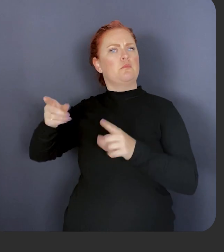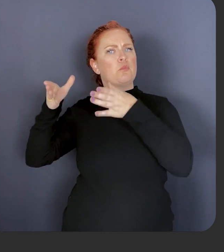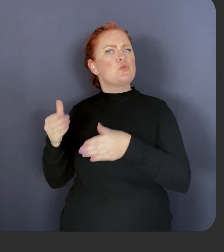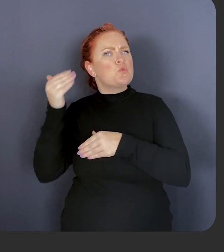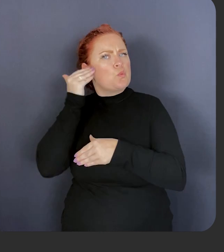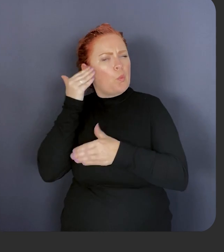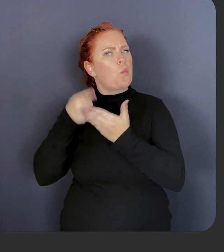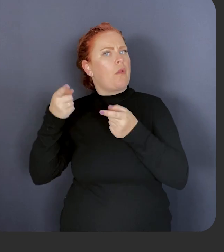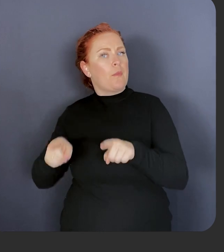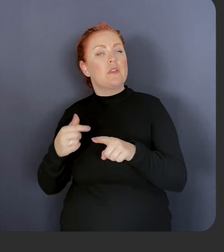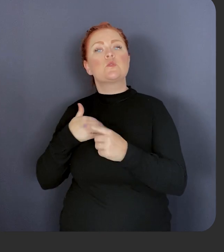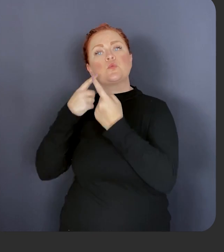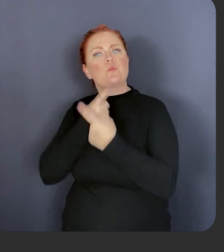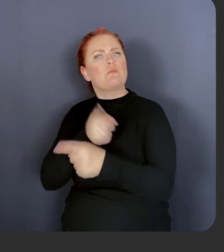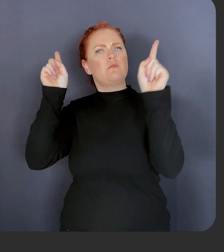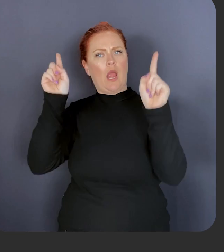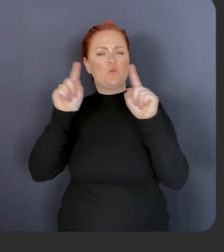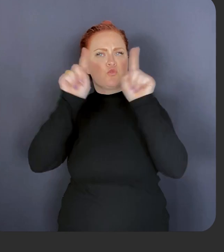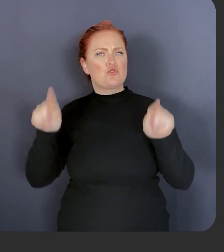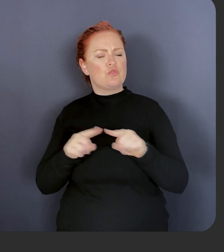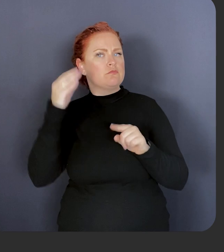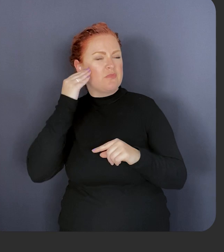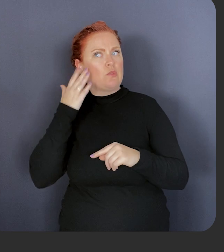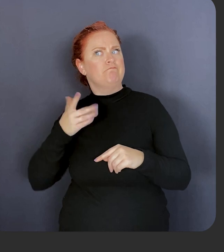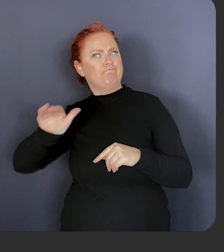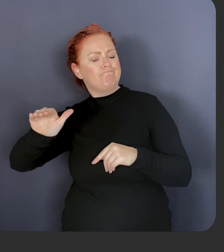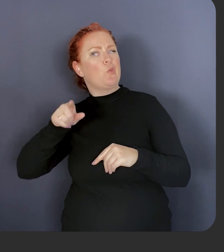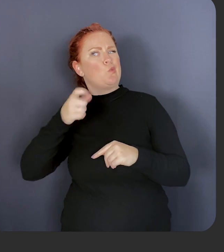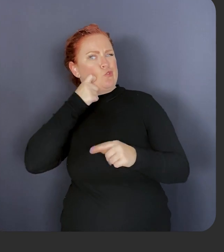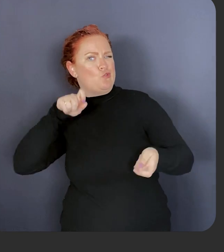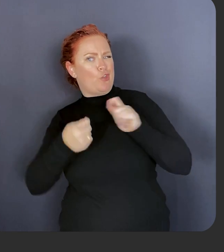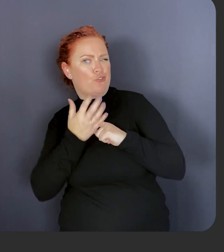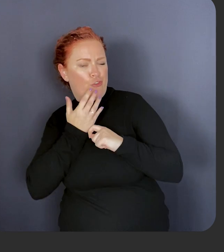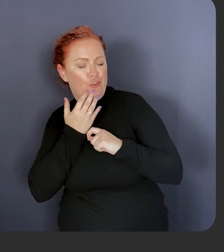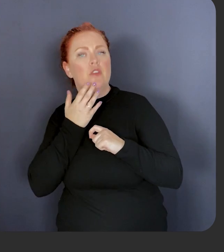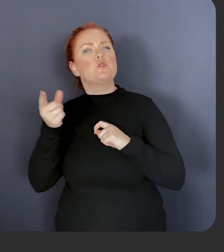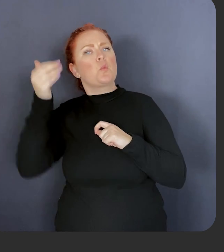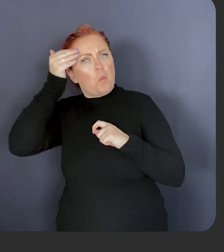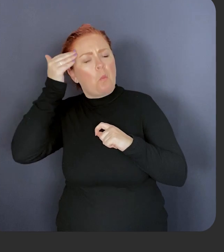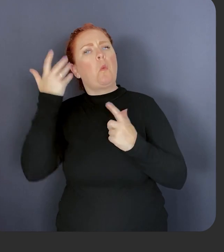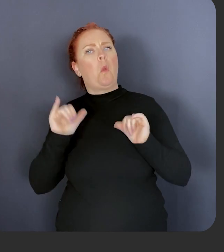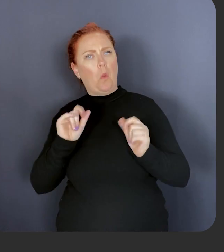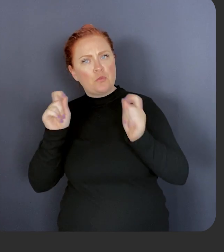what just happened. So I want to announce to the screen, hey, you just changed the color, so you know there's been a change to the screen.